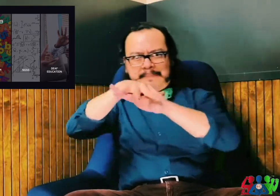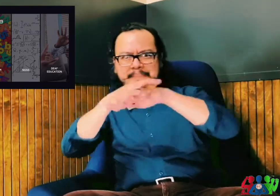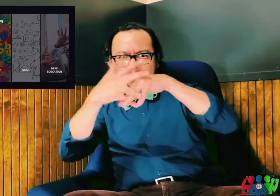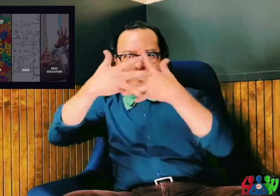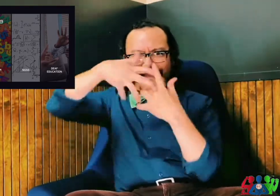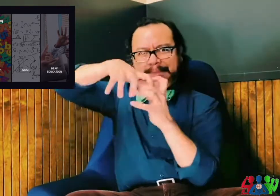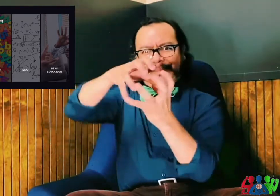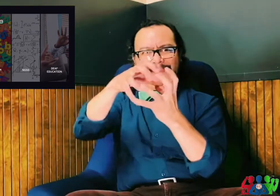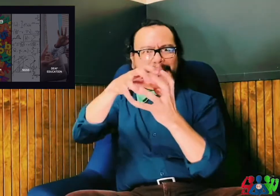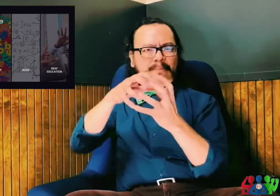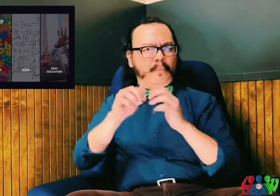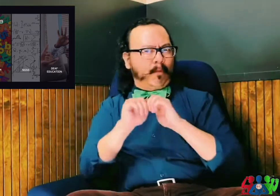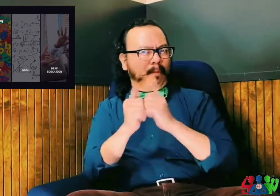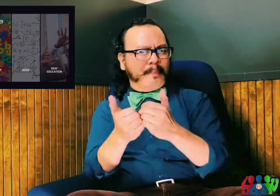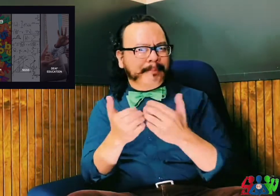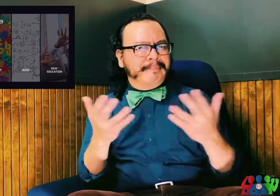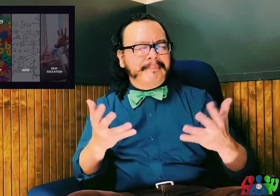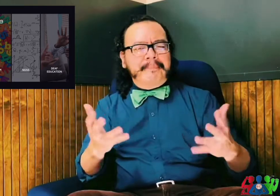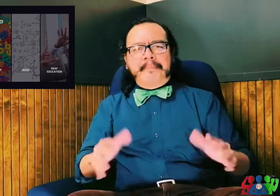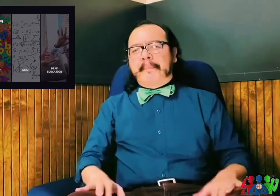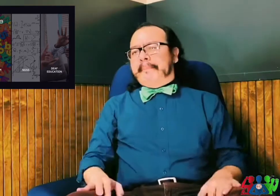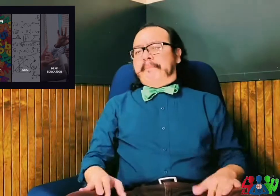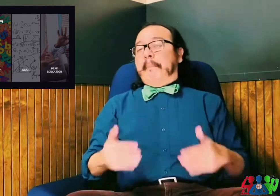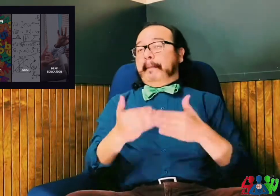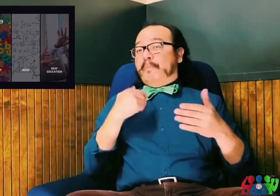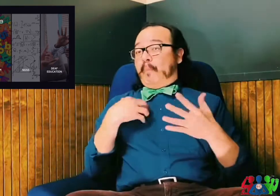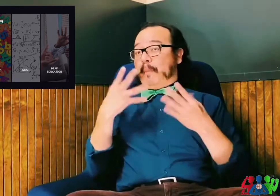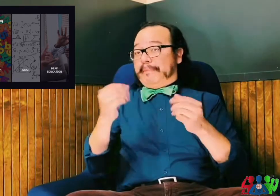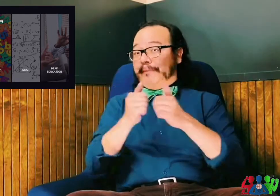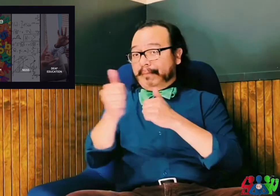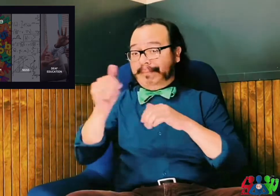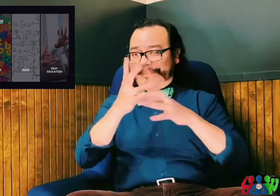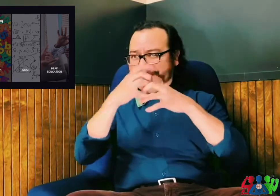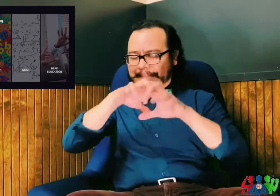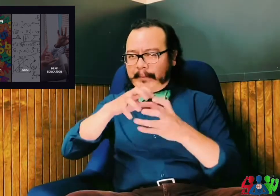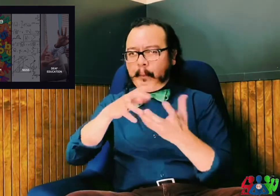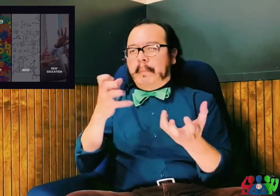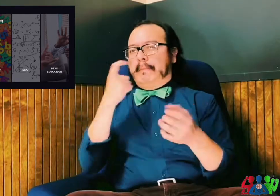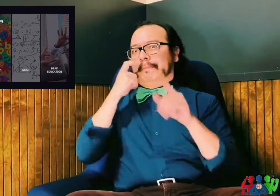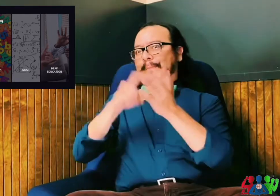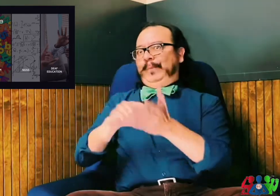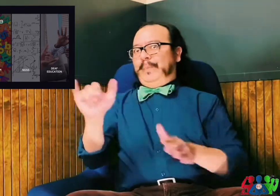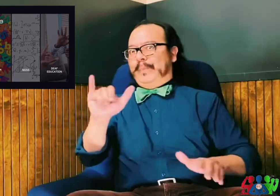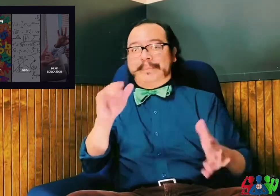raising the expectation that science teachers will teach science and engineering in an integrated fashion.